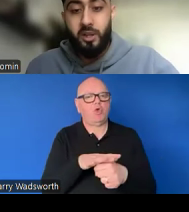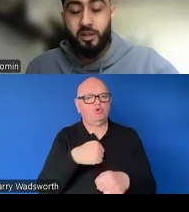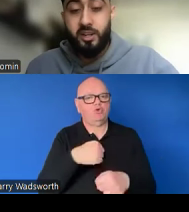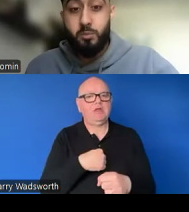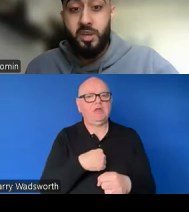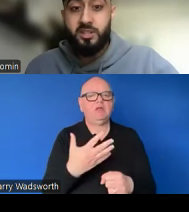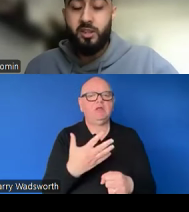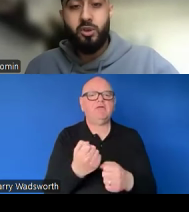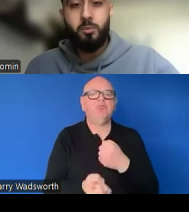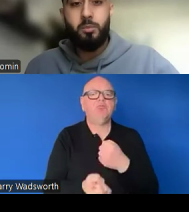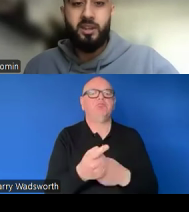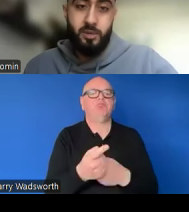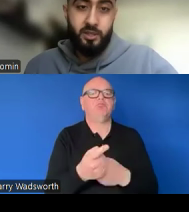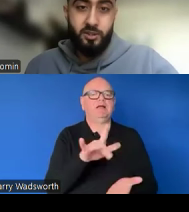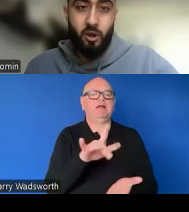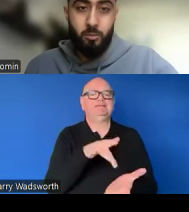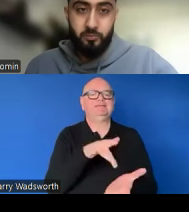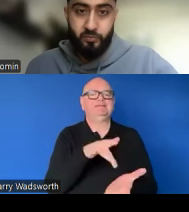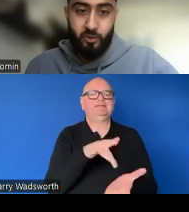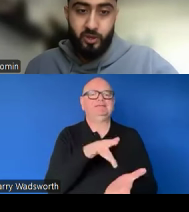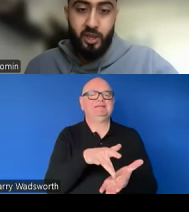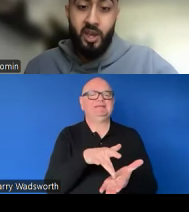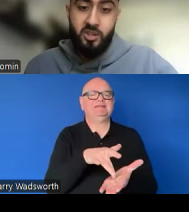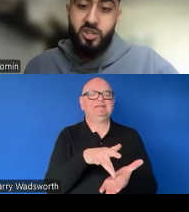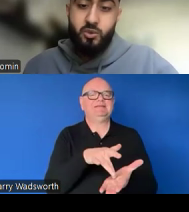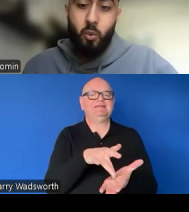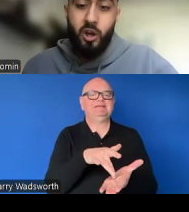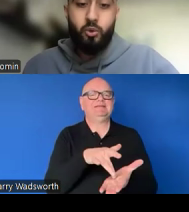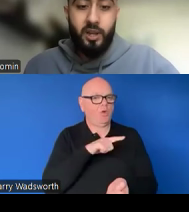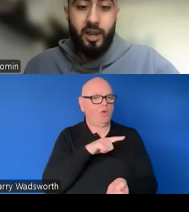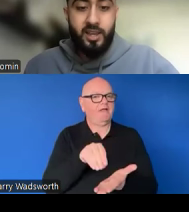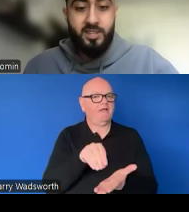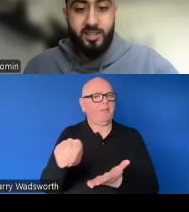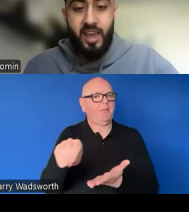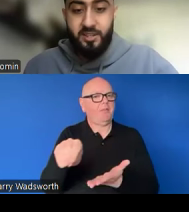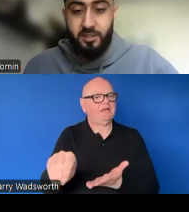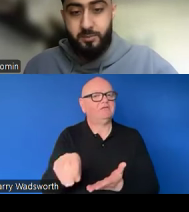and it just means that you can pay to be at the top. This is what a Google Ad is in essence.